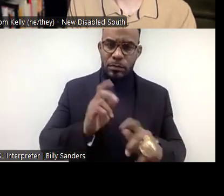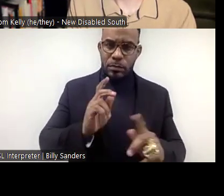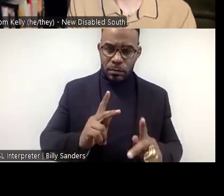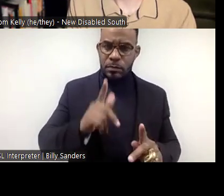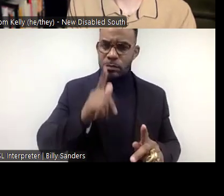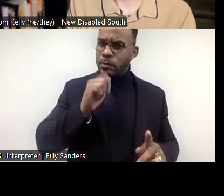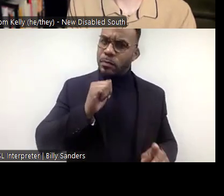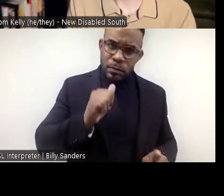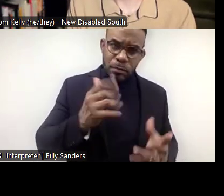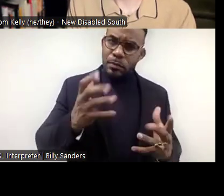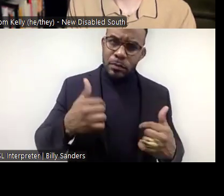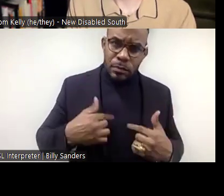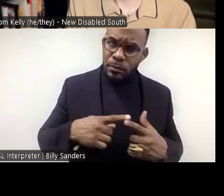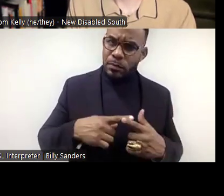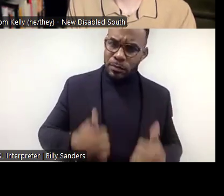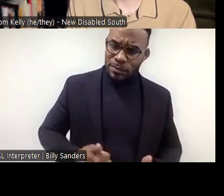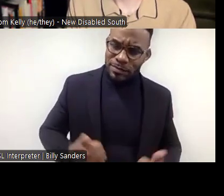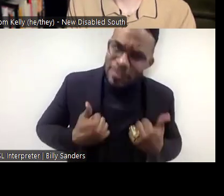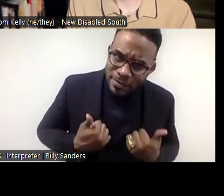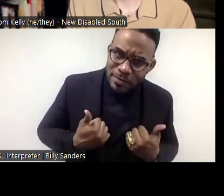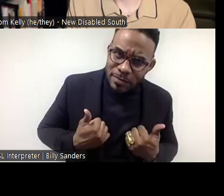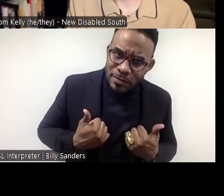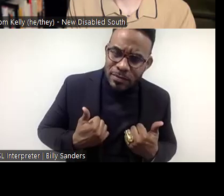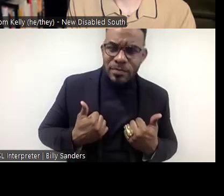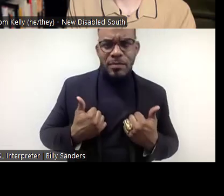do every day, I found myself working with people who don't